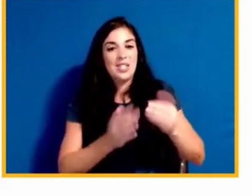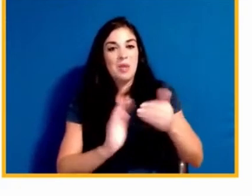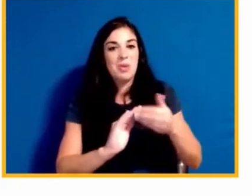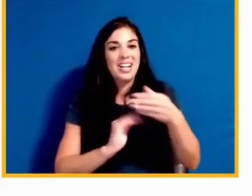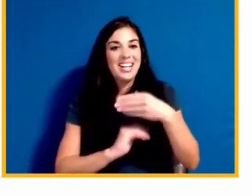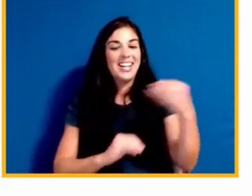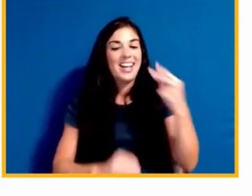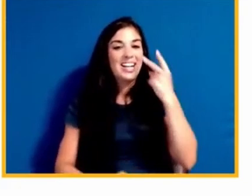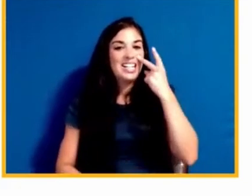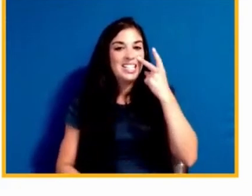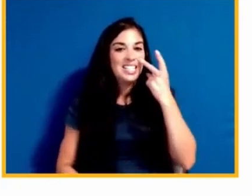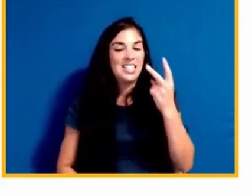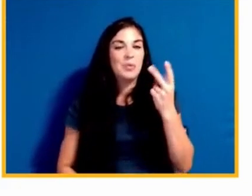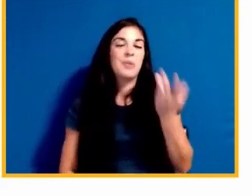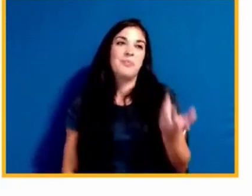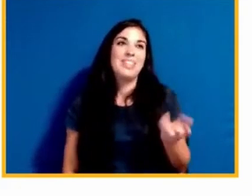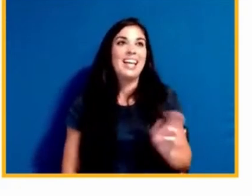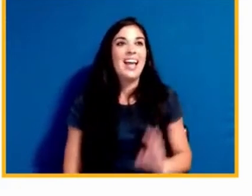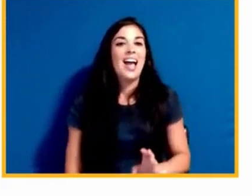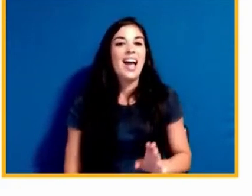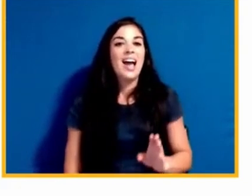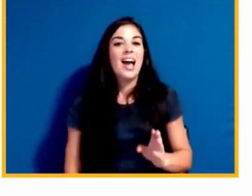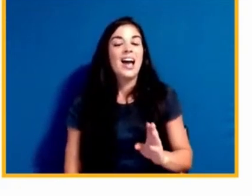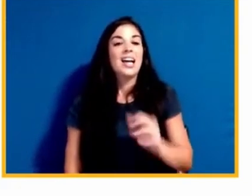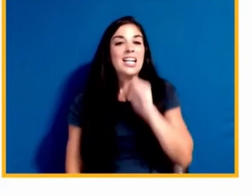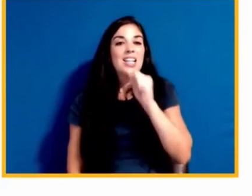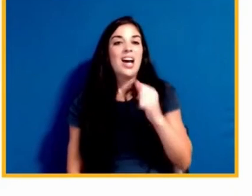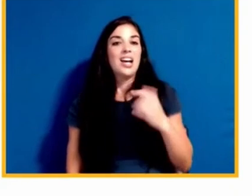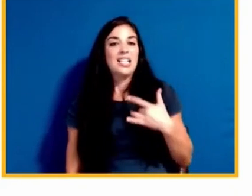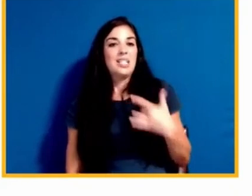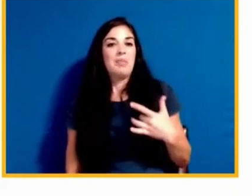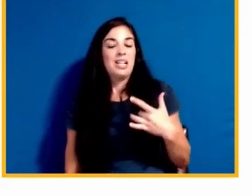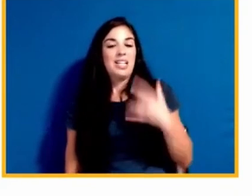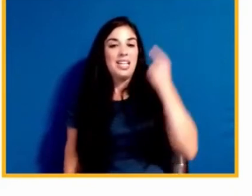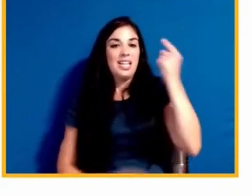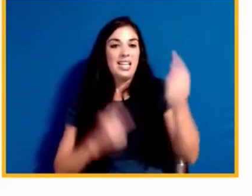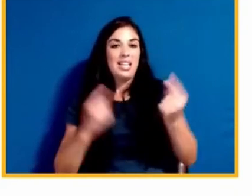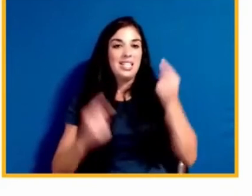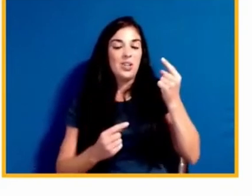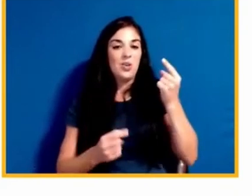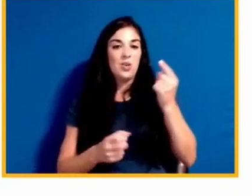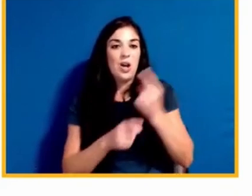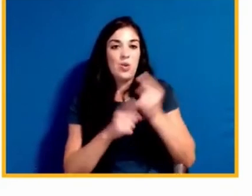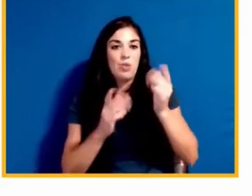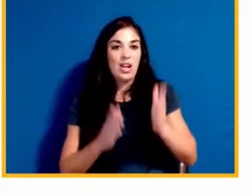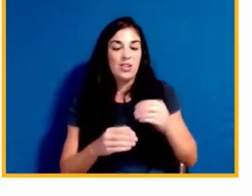faces that we don't normally consider are regulars in a lot of these competitions starting